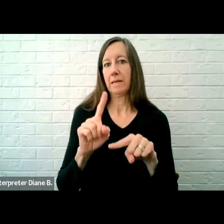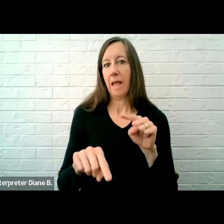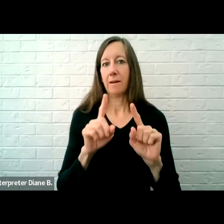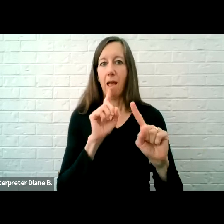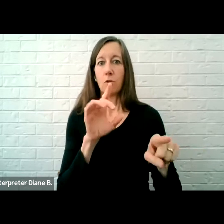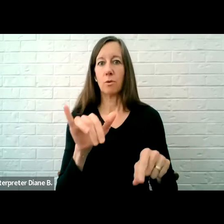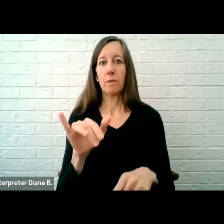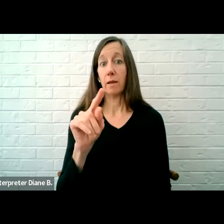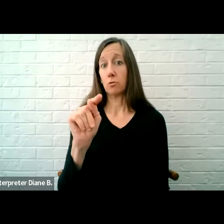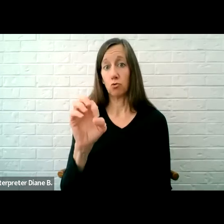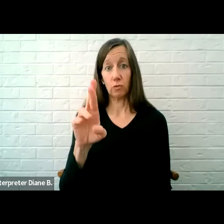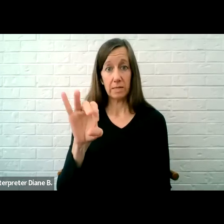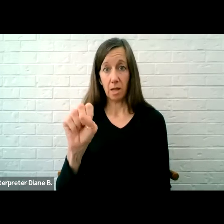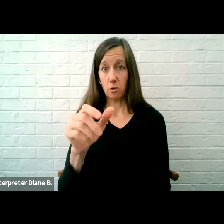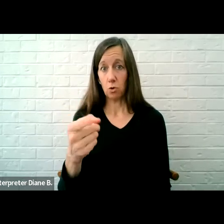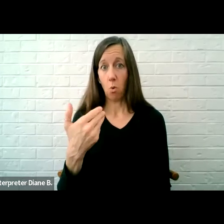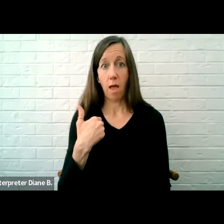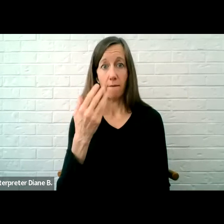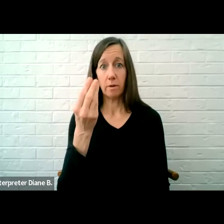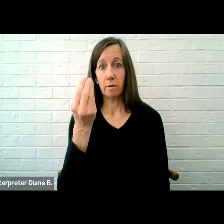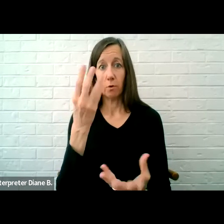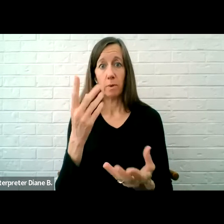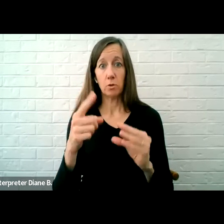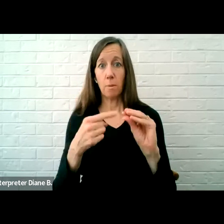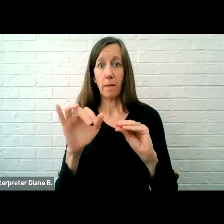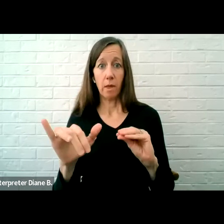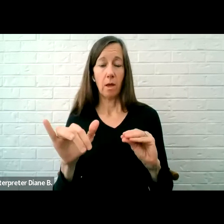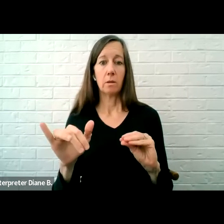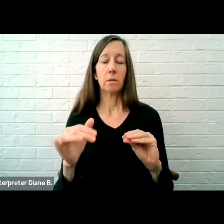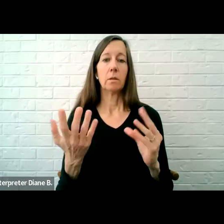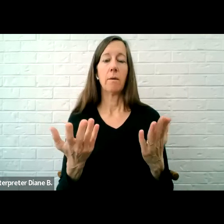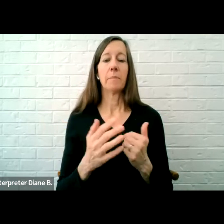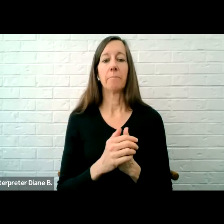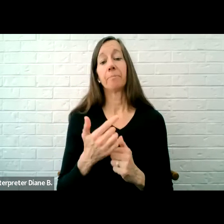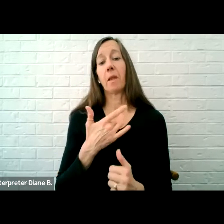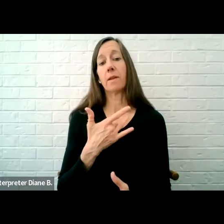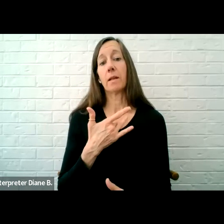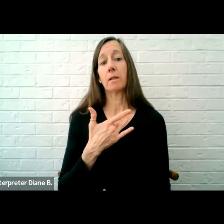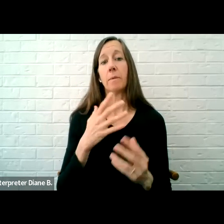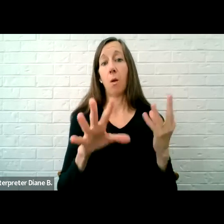Theresa, I don't know if you have any insights so in that I would just add that I would imagine